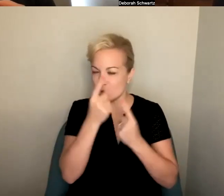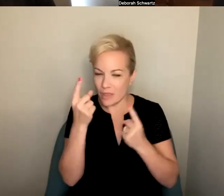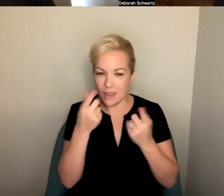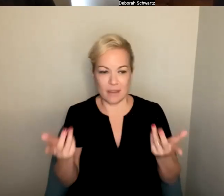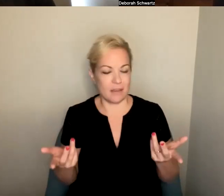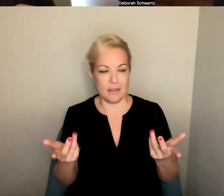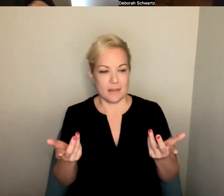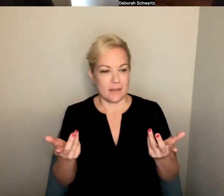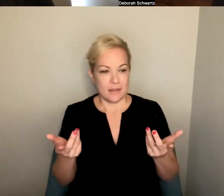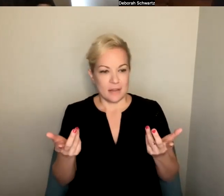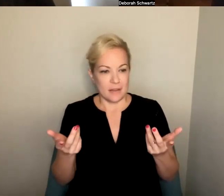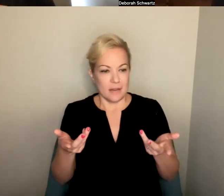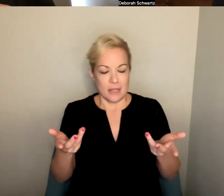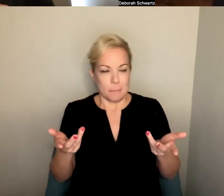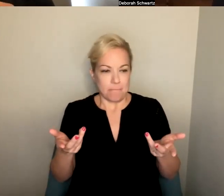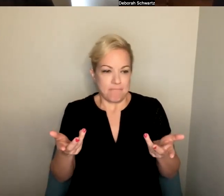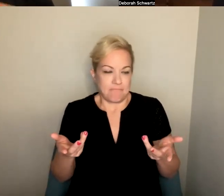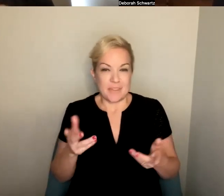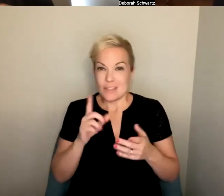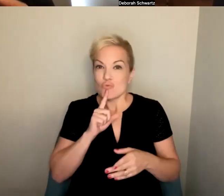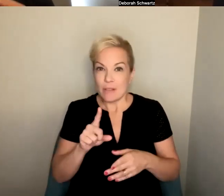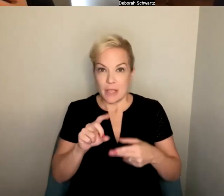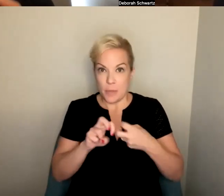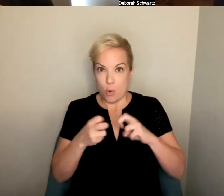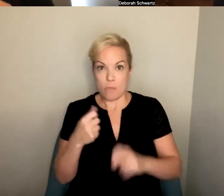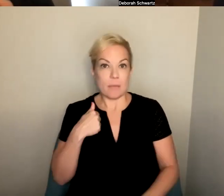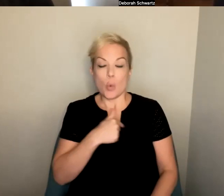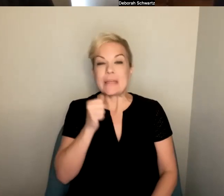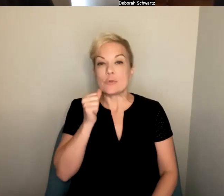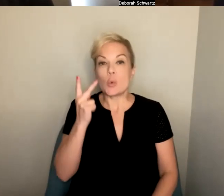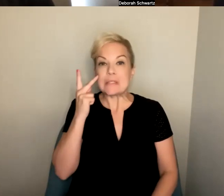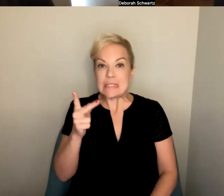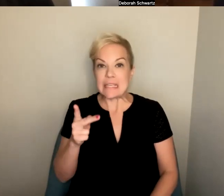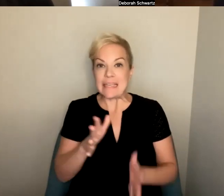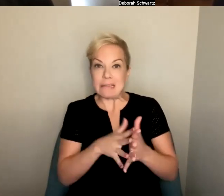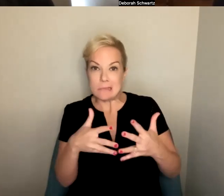the net result of not seeing indigenous people as fully functioning human society and civilizations